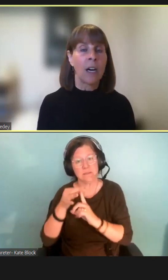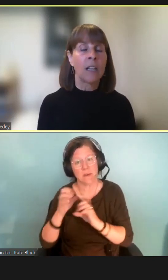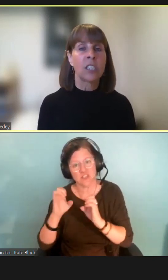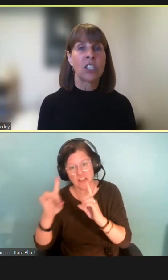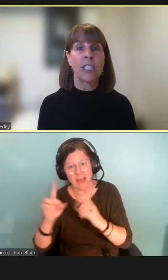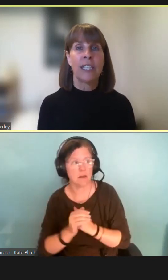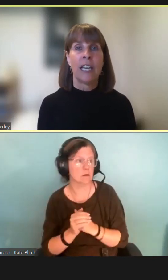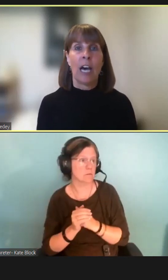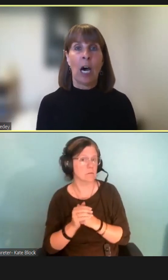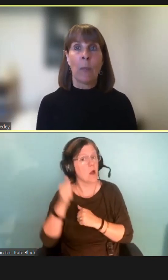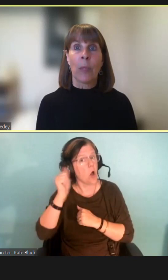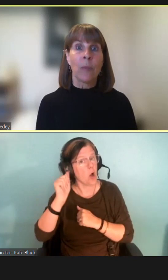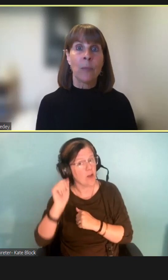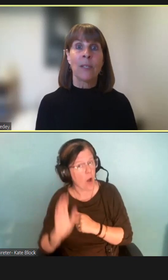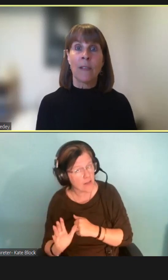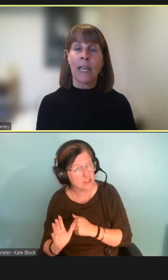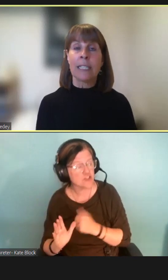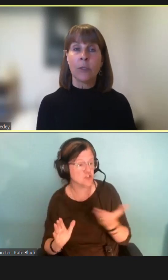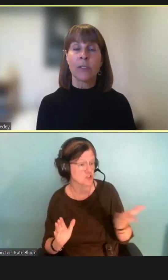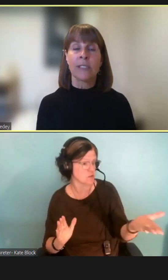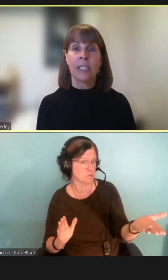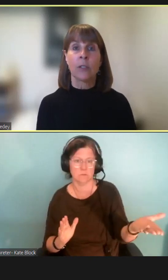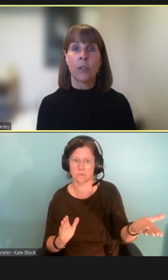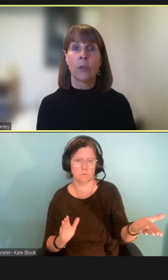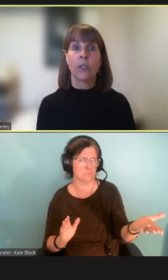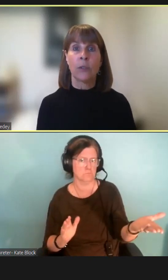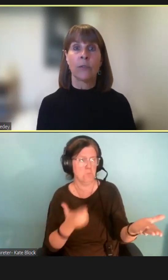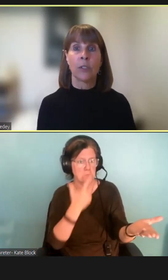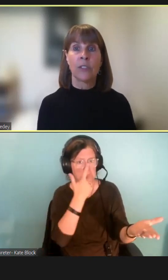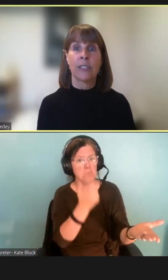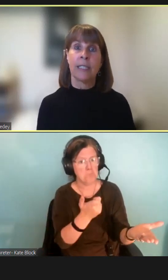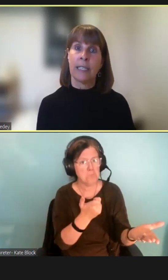ideology um there might be a lot of interest at your local University in a